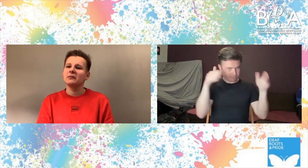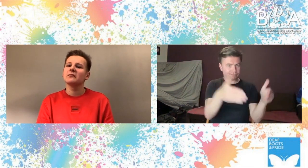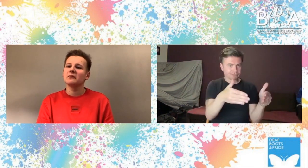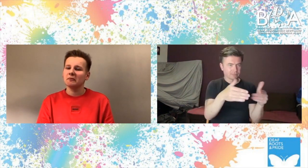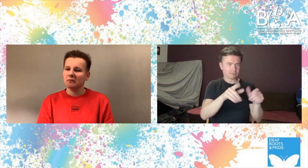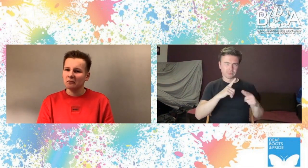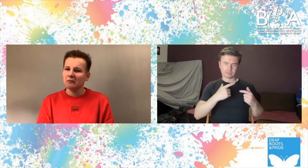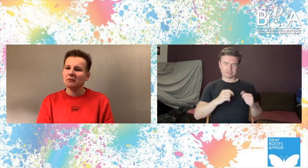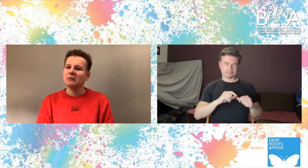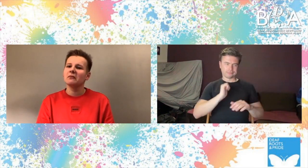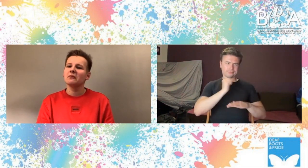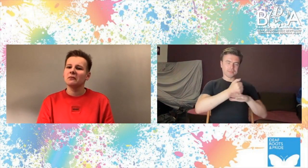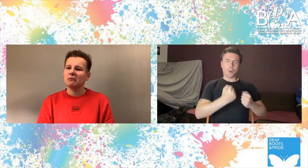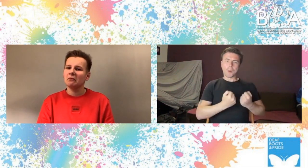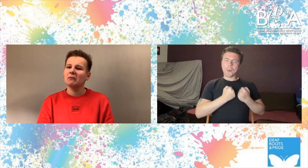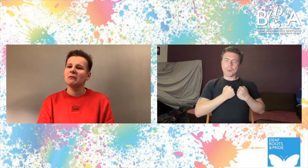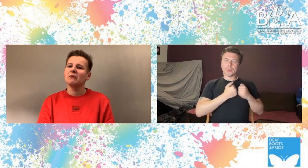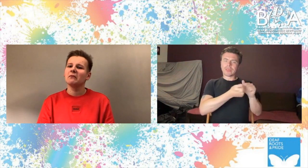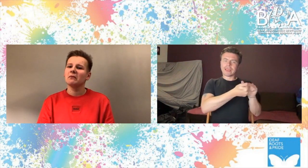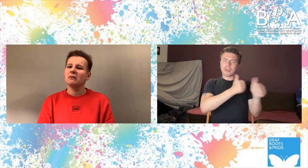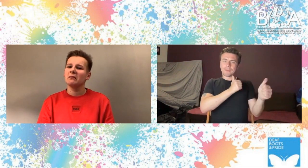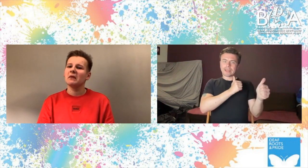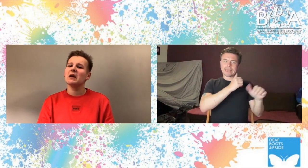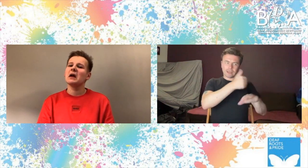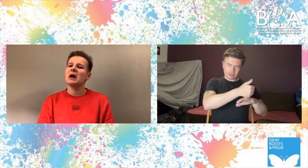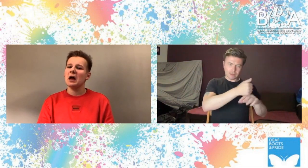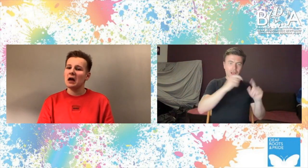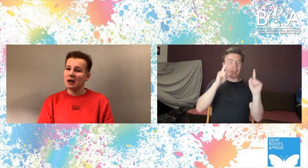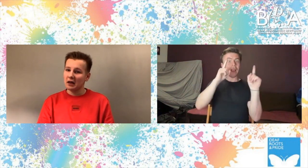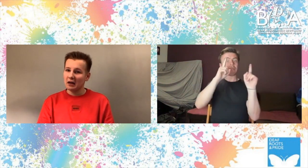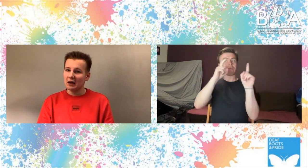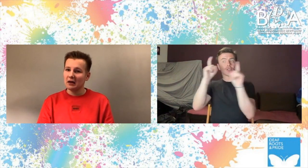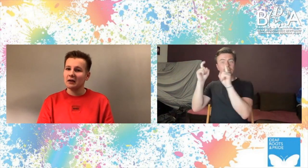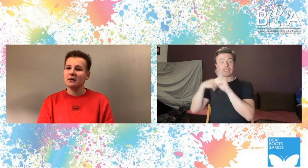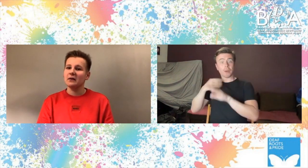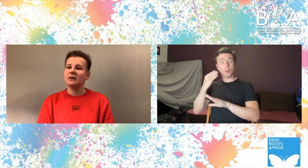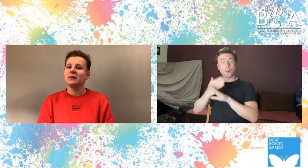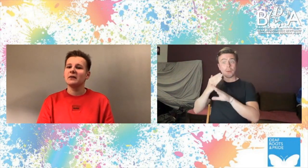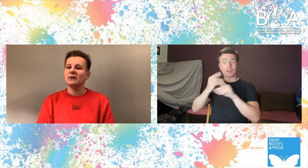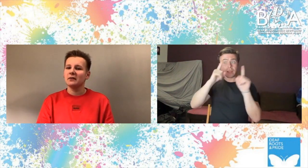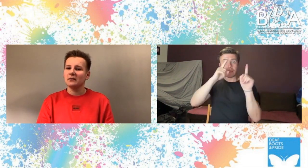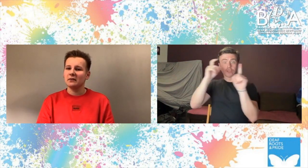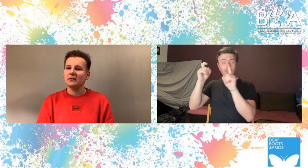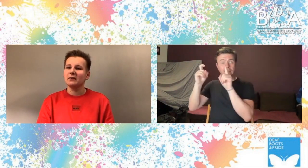As I said, I’ve set up my own company. The photography I am not really doing